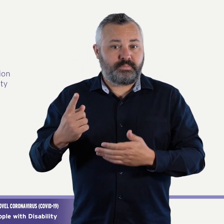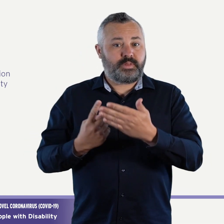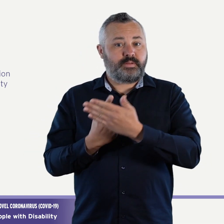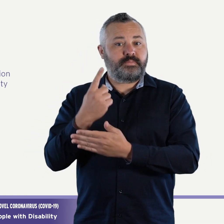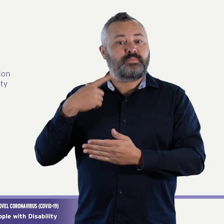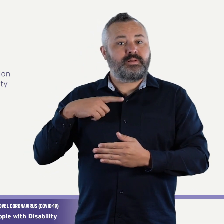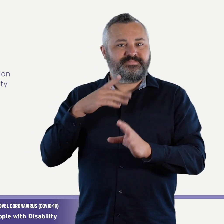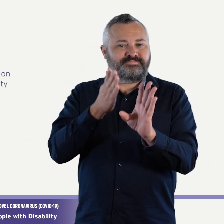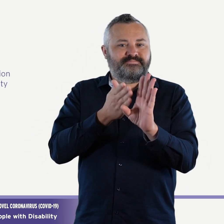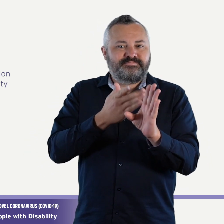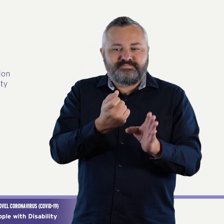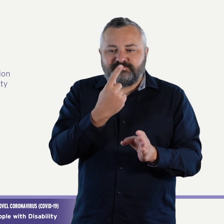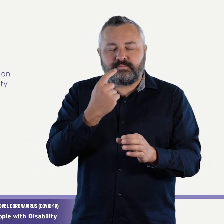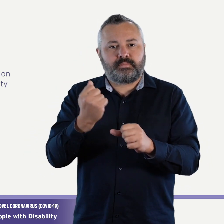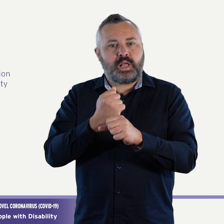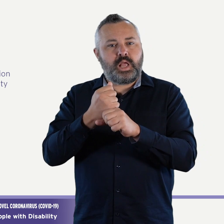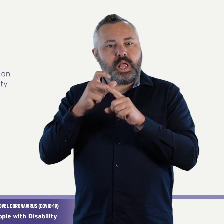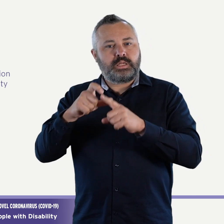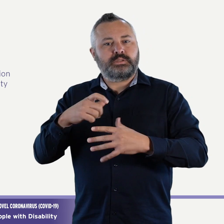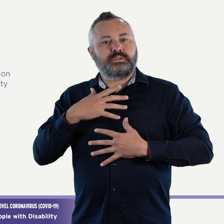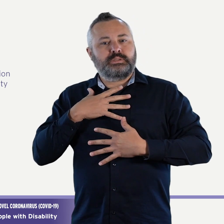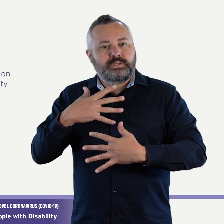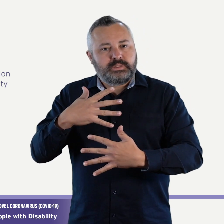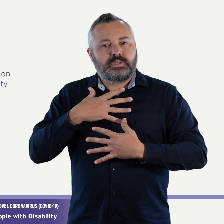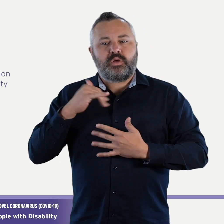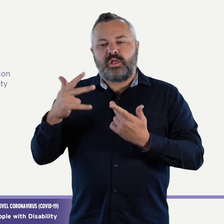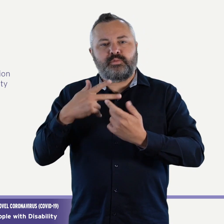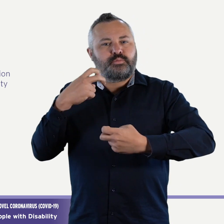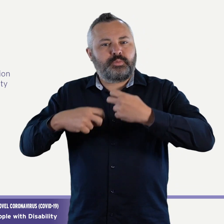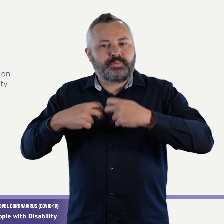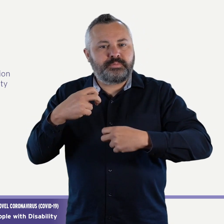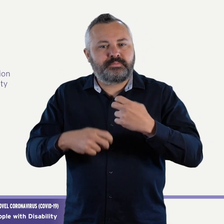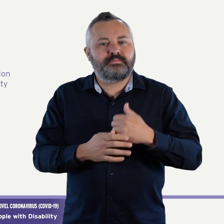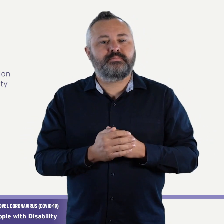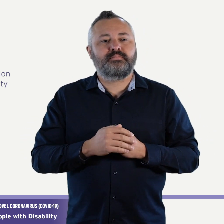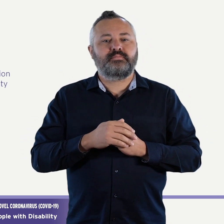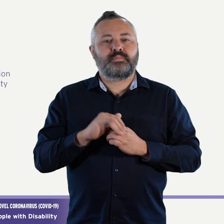People with psychotropic prescriptions, sedation and impaired swallowing exacerbating breathing difficulties.